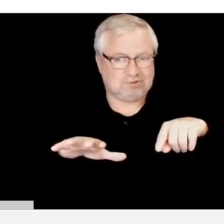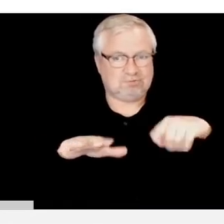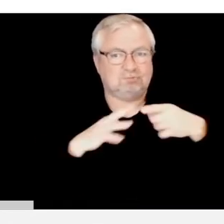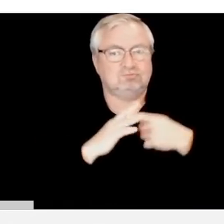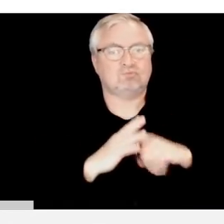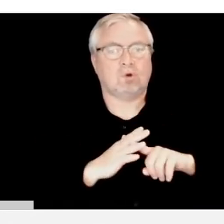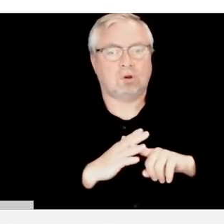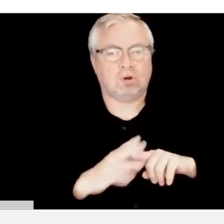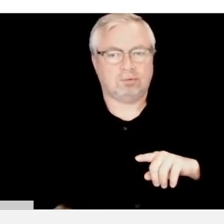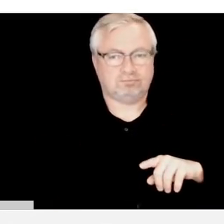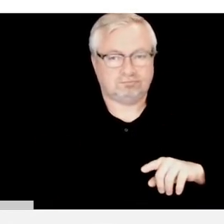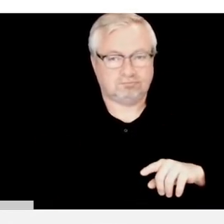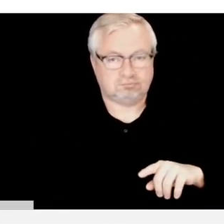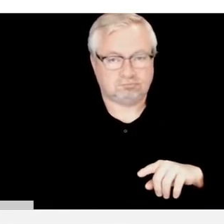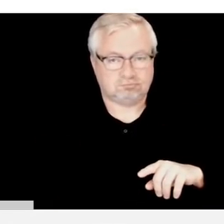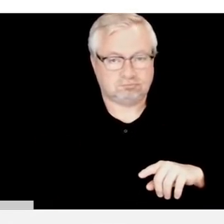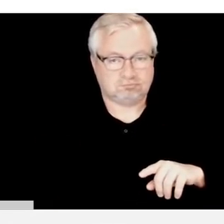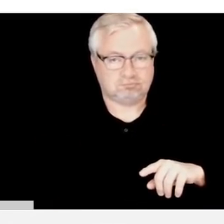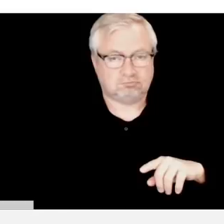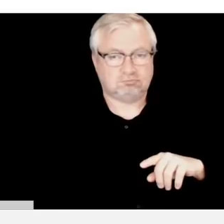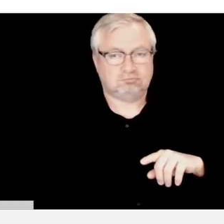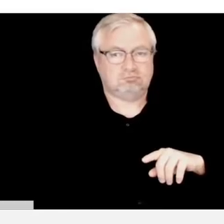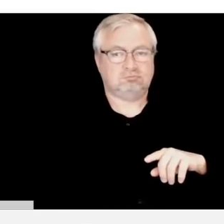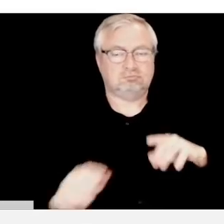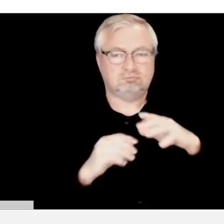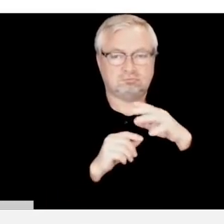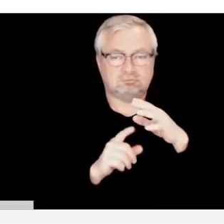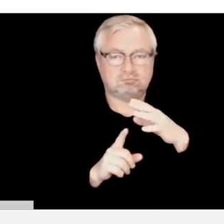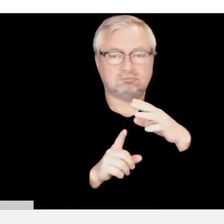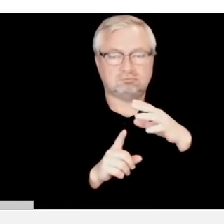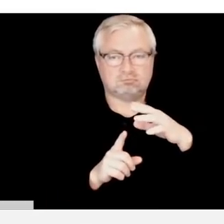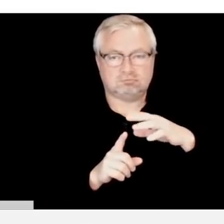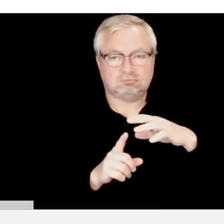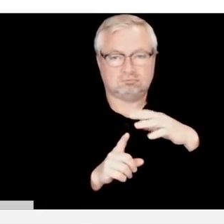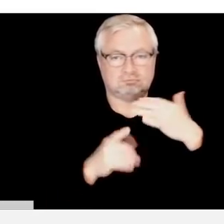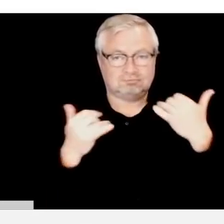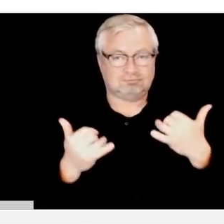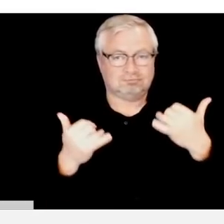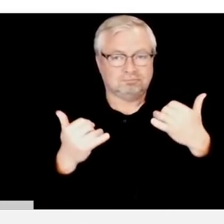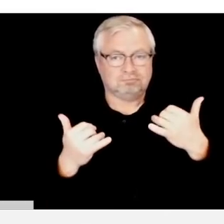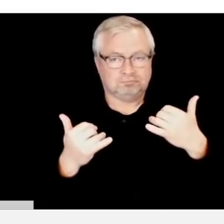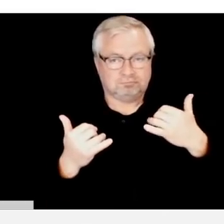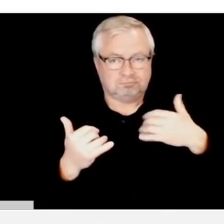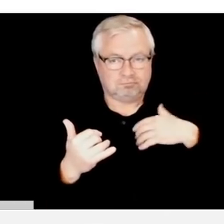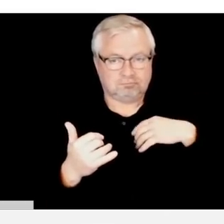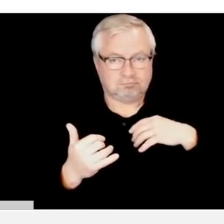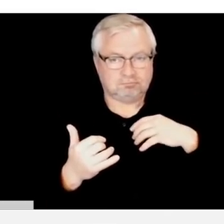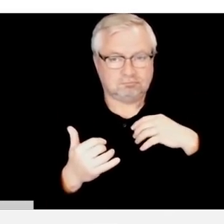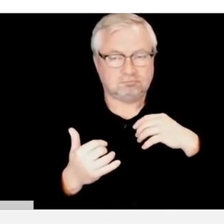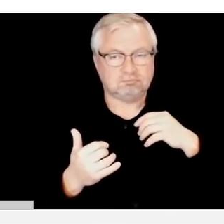It was not a simple model, but it was a, compared to today, a more simple,